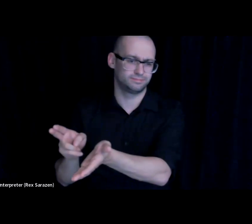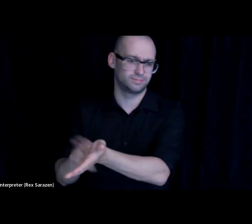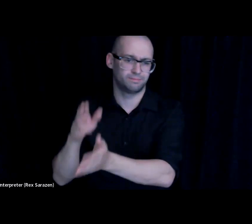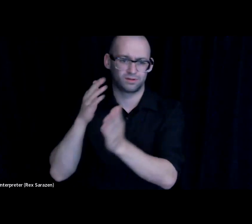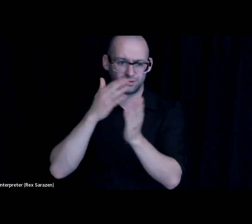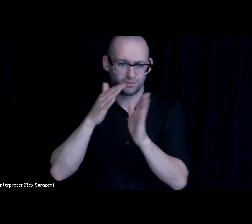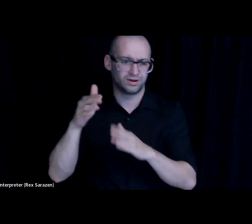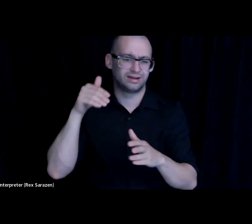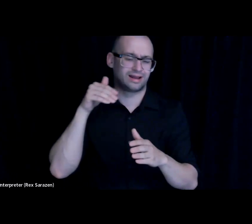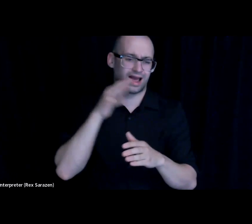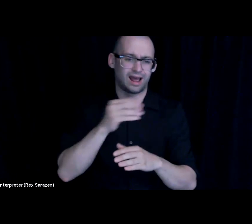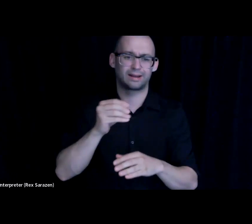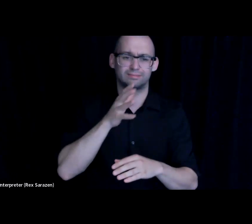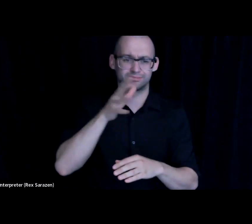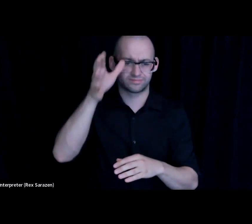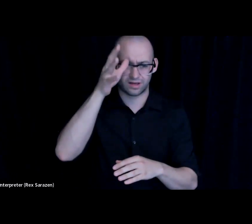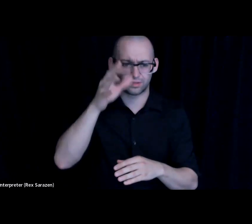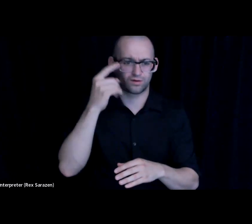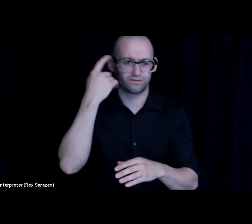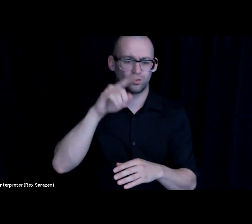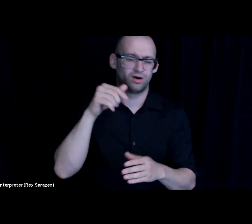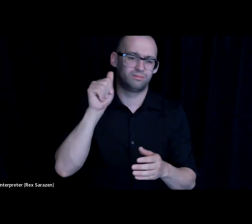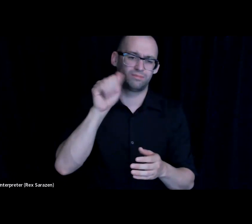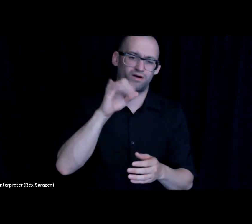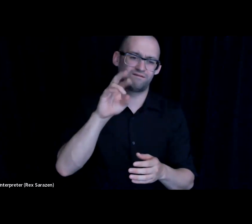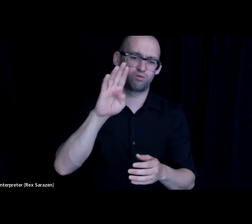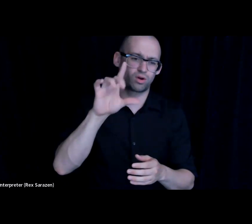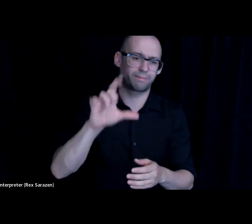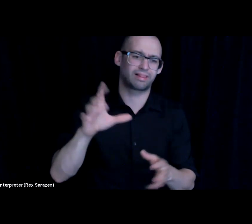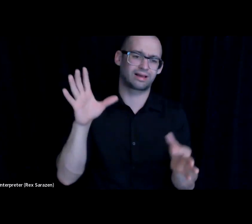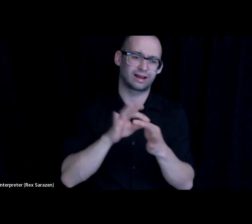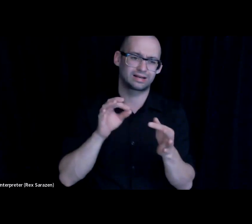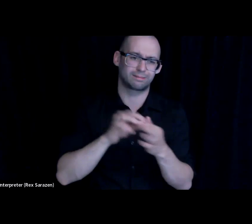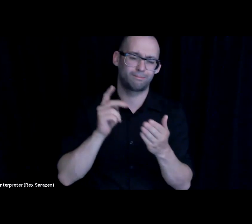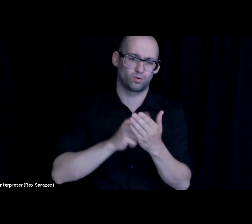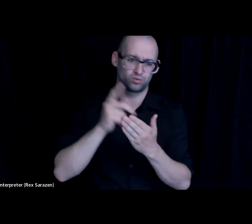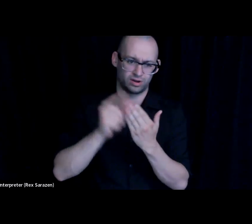and parents to the affordable connectivity program and there has been a lot of confusion